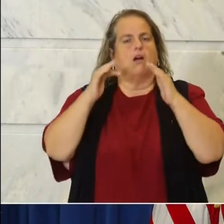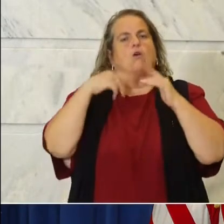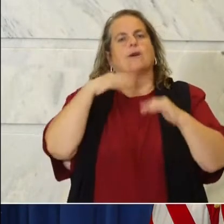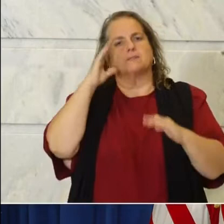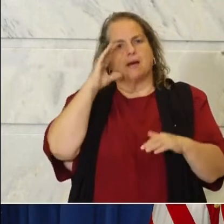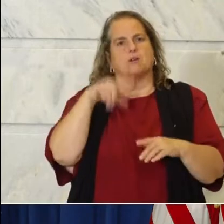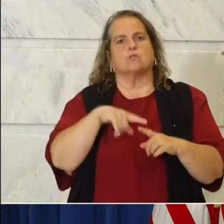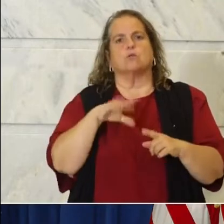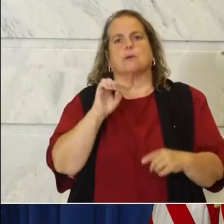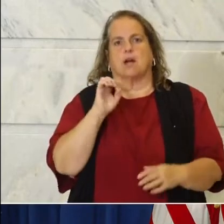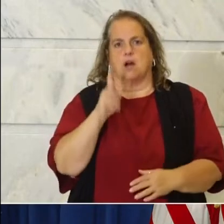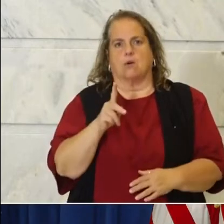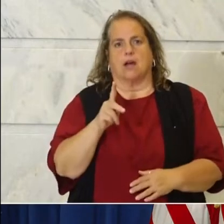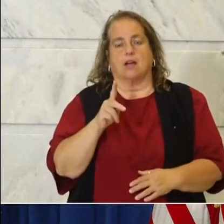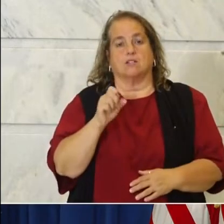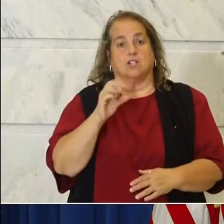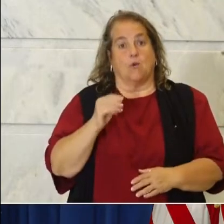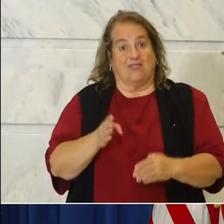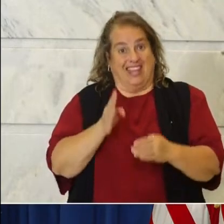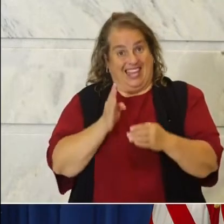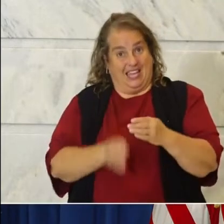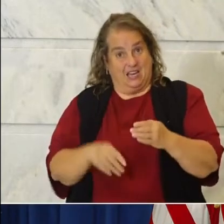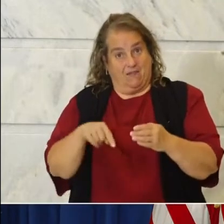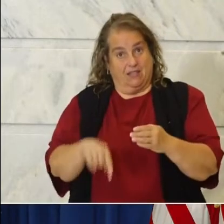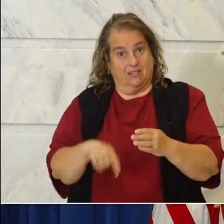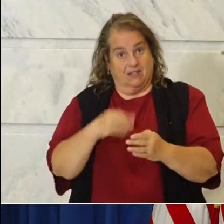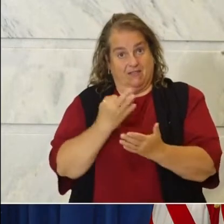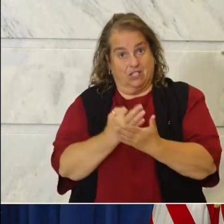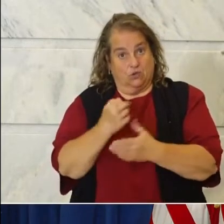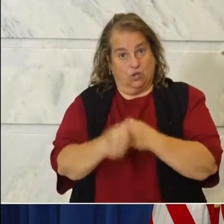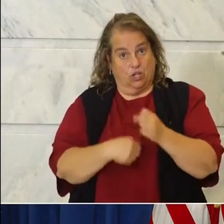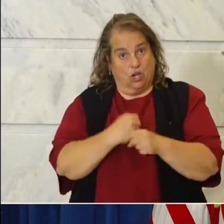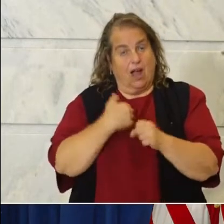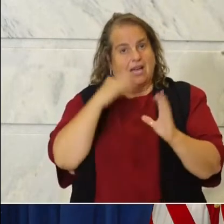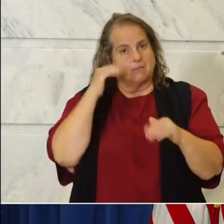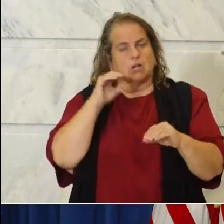here's what I expect from the end of this fiscal year no budget cuts to K 12